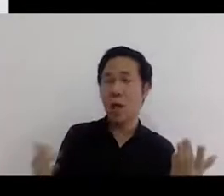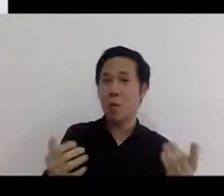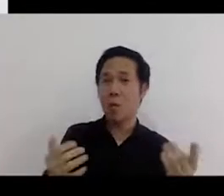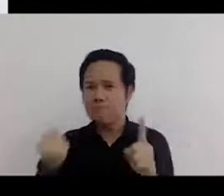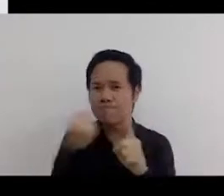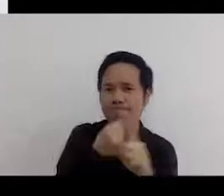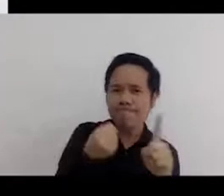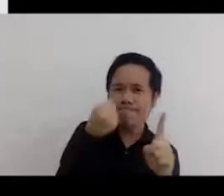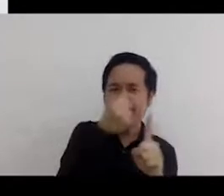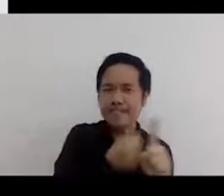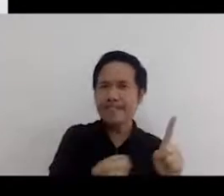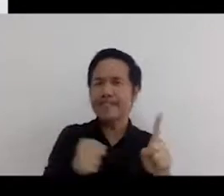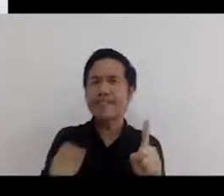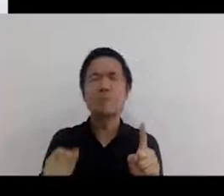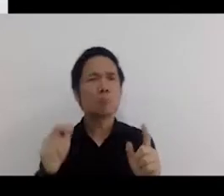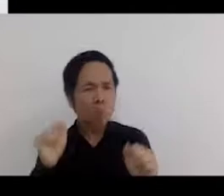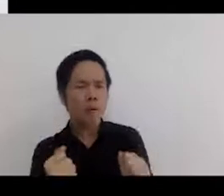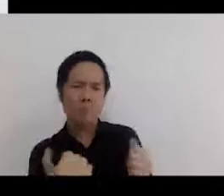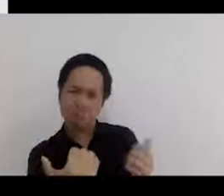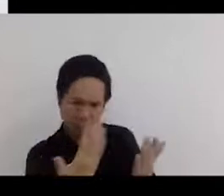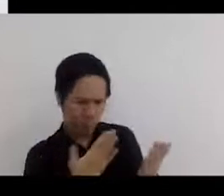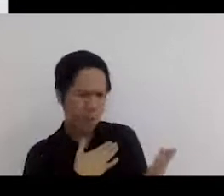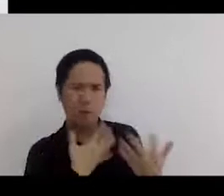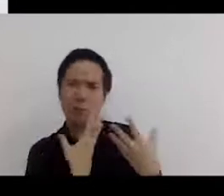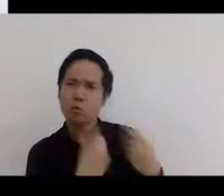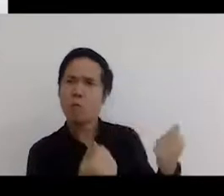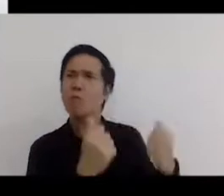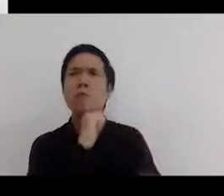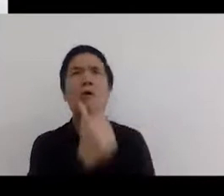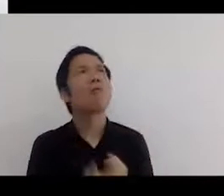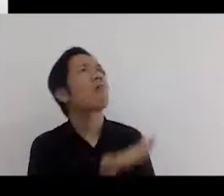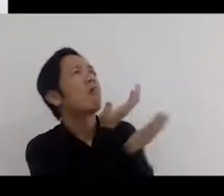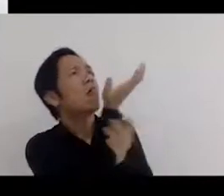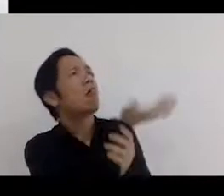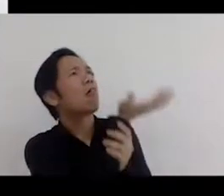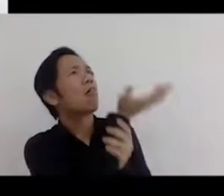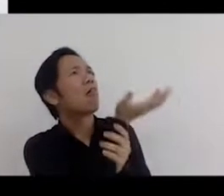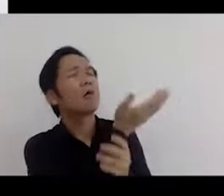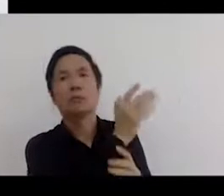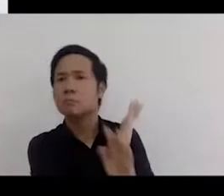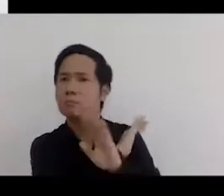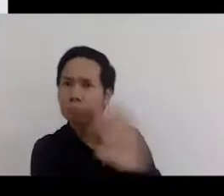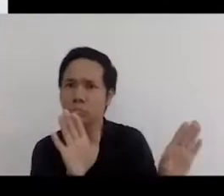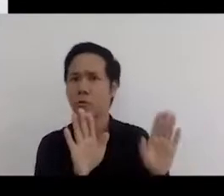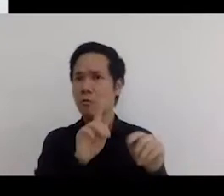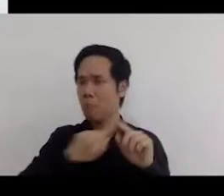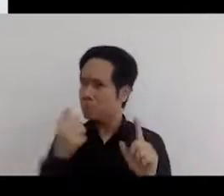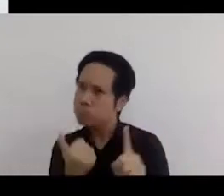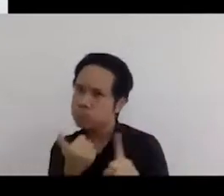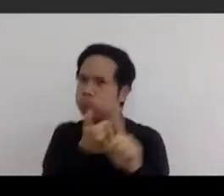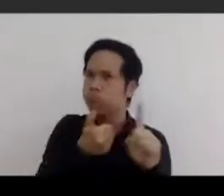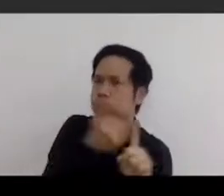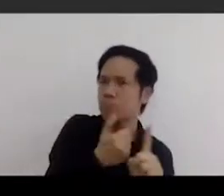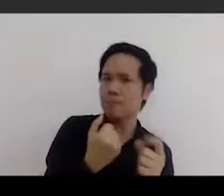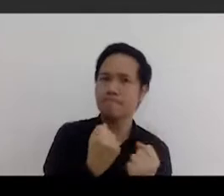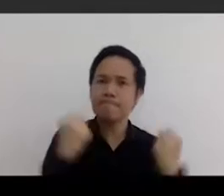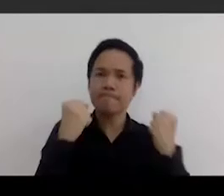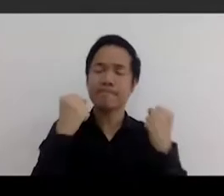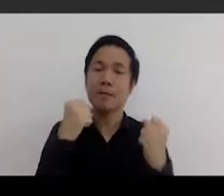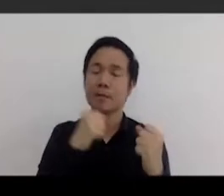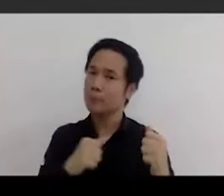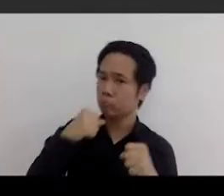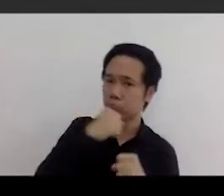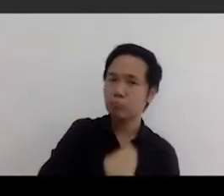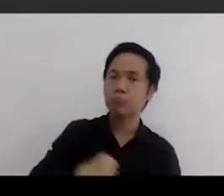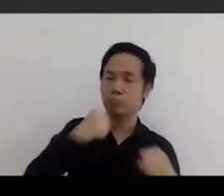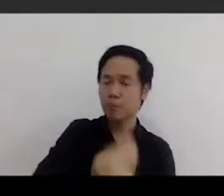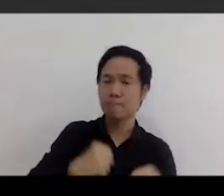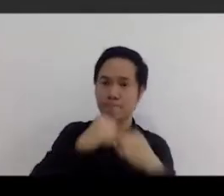and communicate to get quality of opportunities in ensuring we leave no one behind. Thank you.